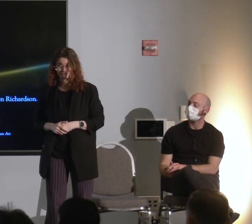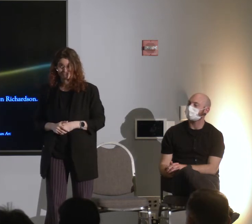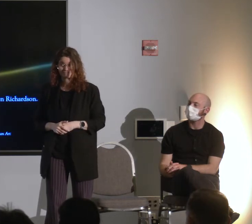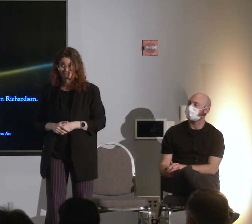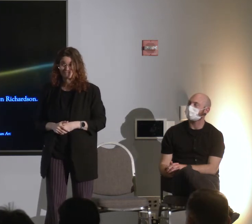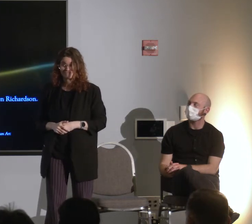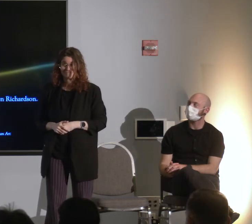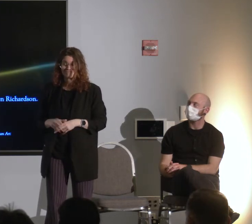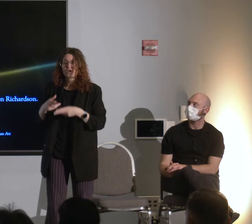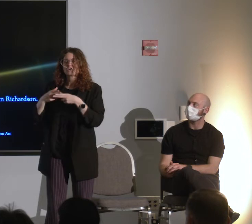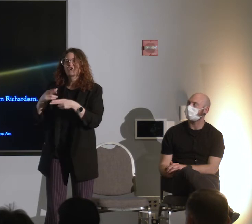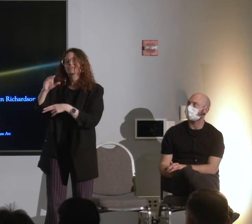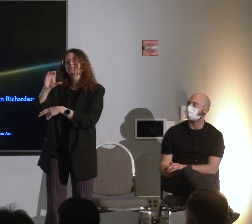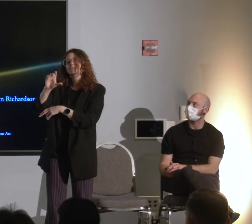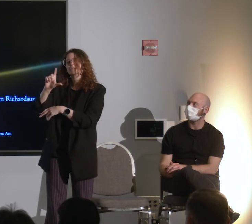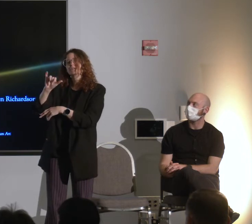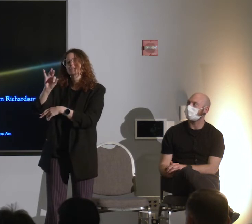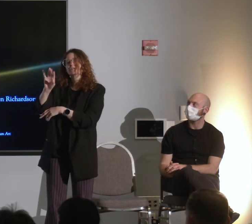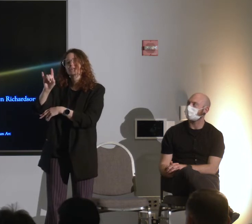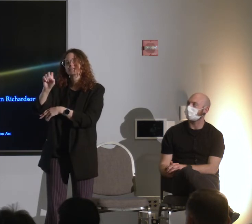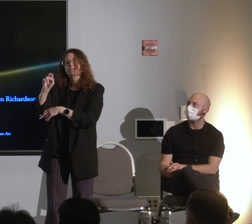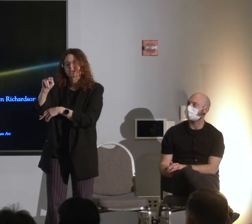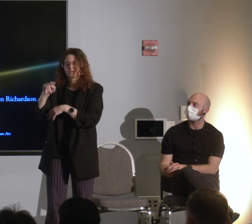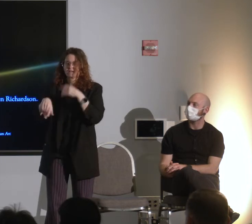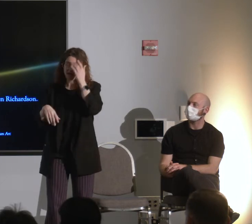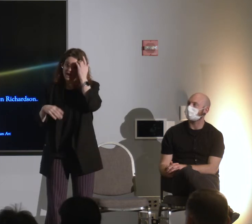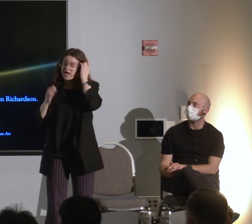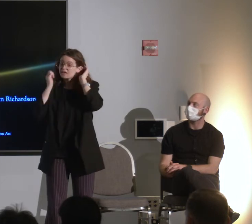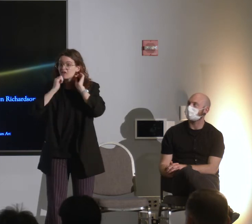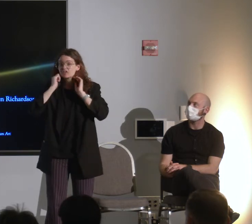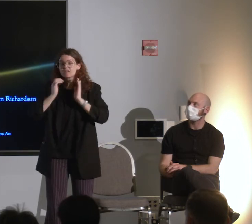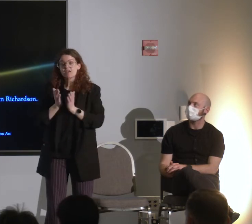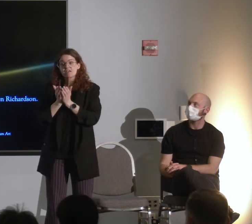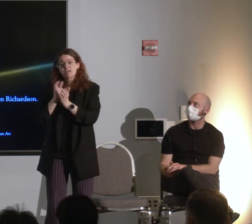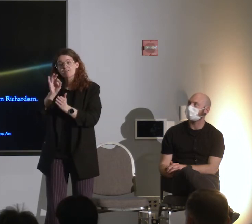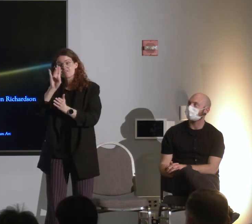It's called Clifton, and they both took the ferry daily from Vanderbilt's Landing to